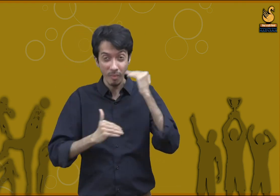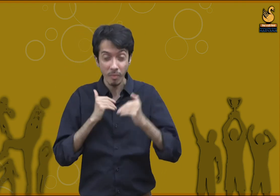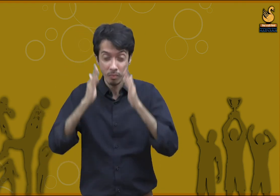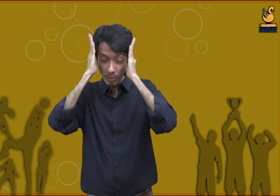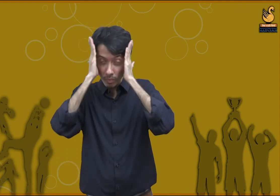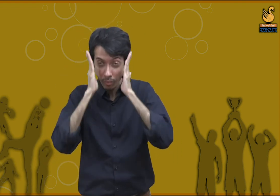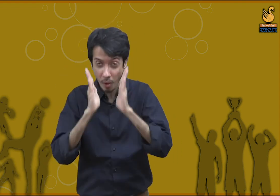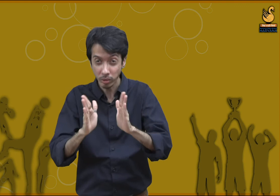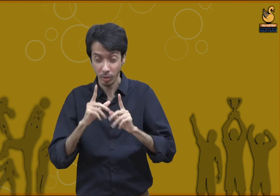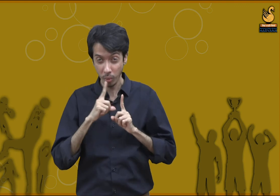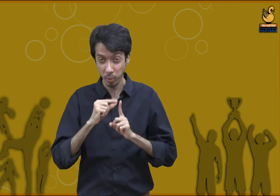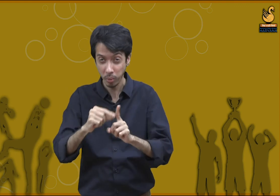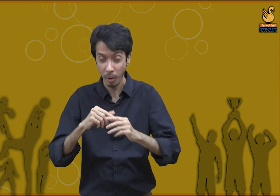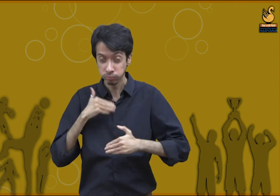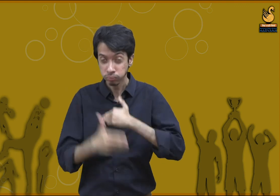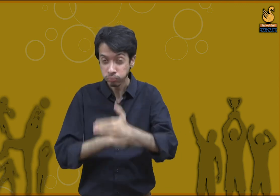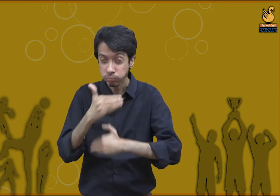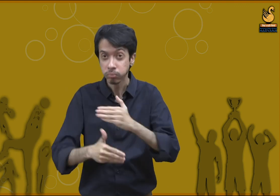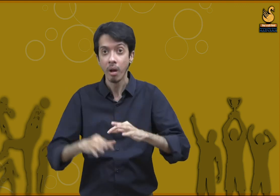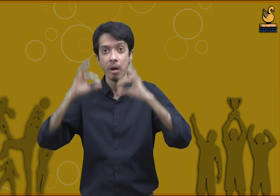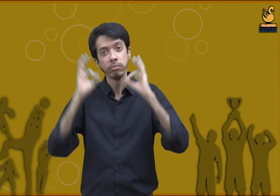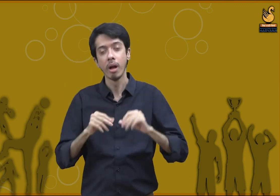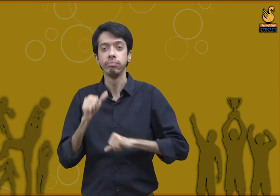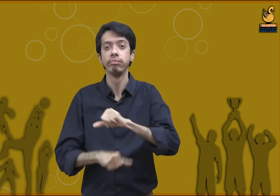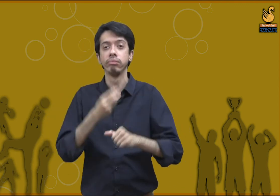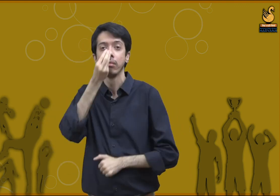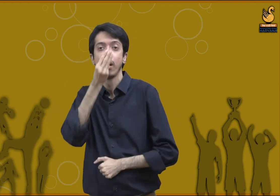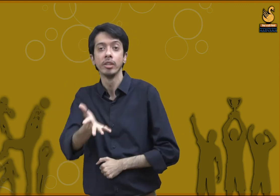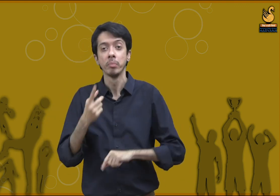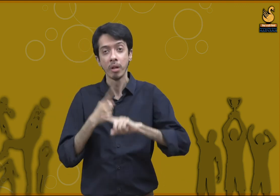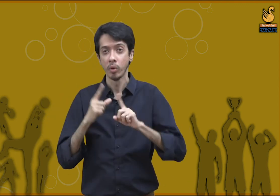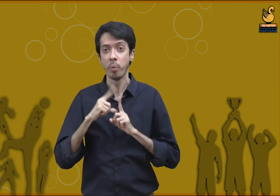If we have excellent cognitive skills and we have ability to concentrate on a particular task